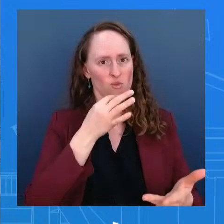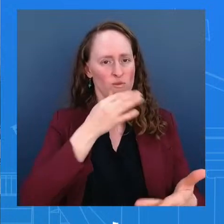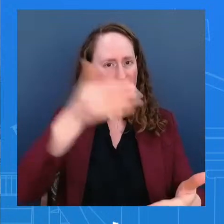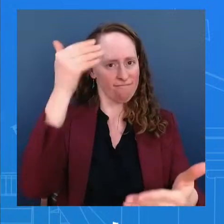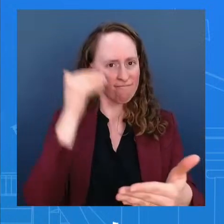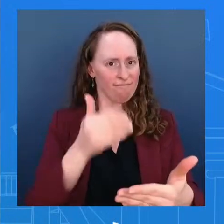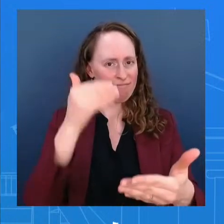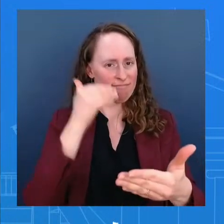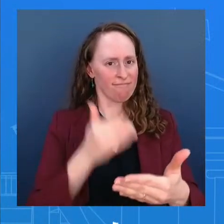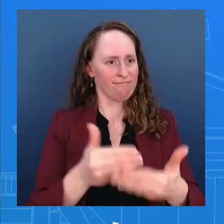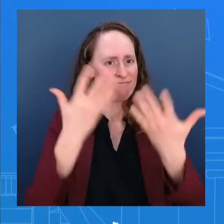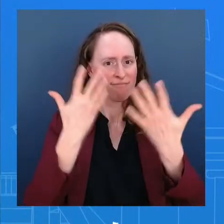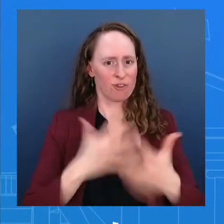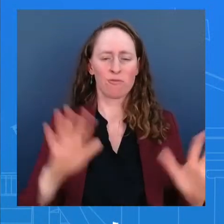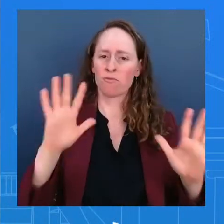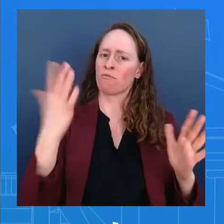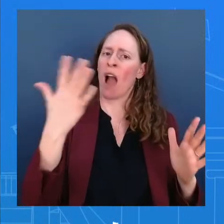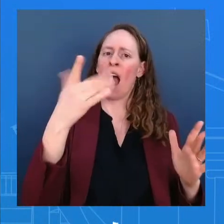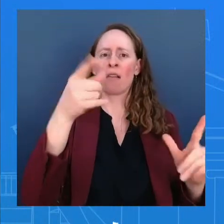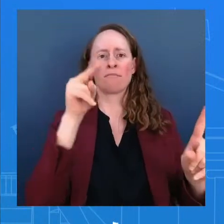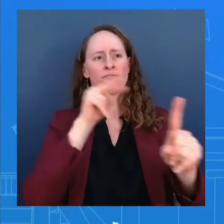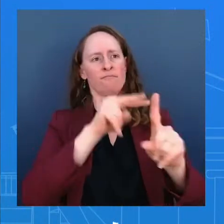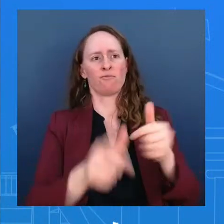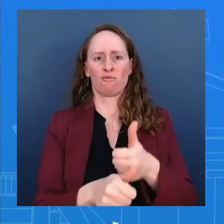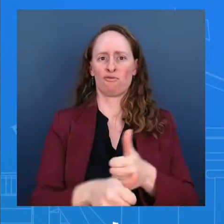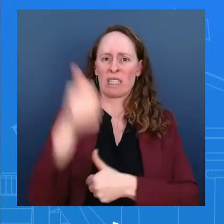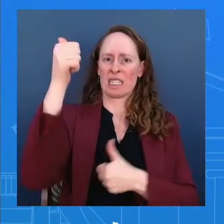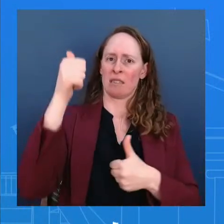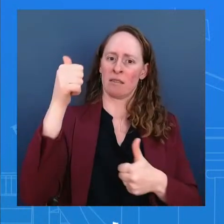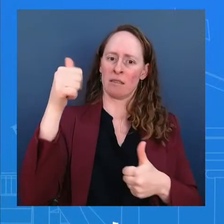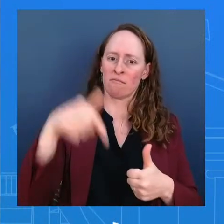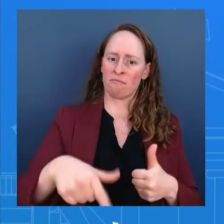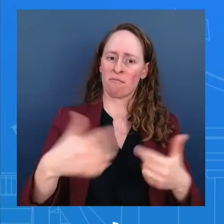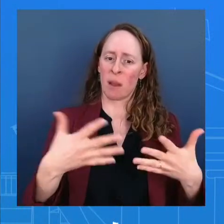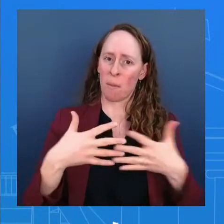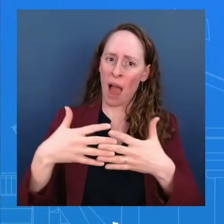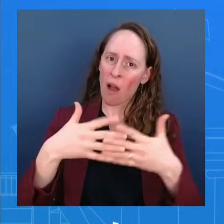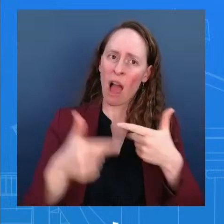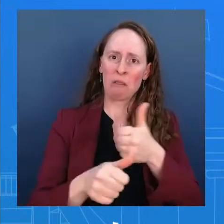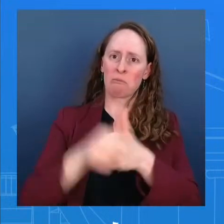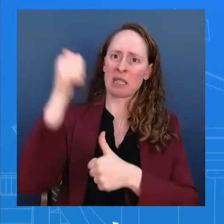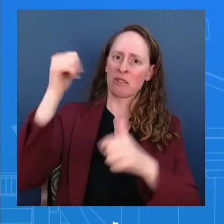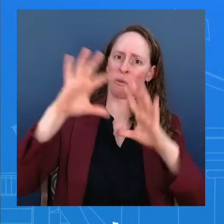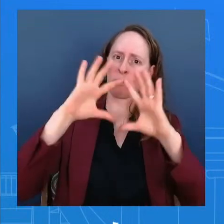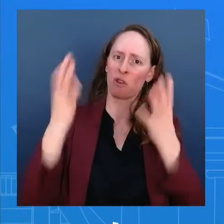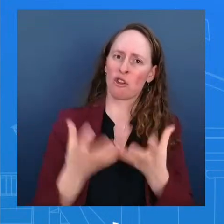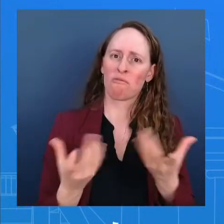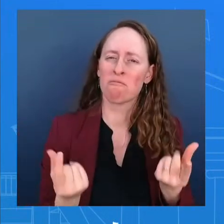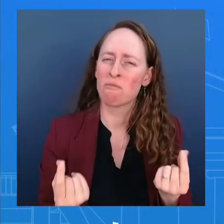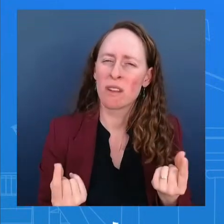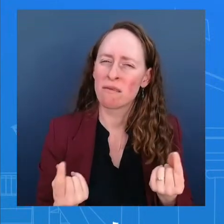Mr. Sullivan: So, I -- look, I think one way of answering that question is to point to the potential